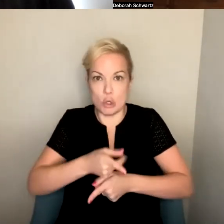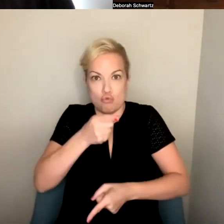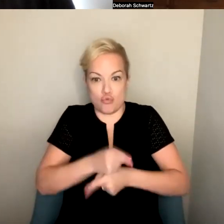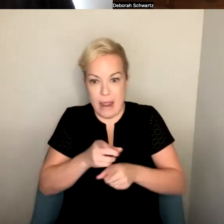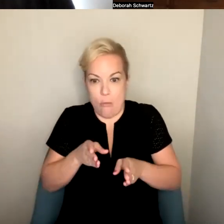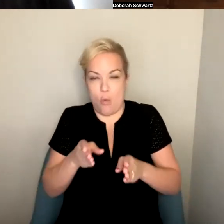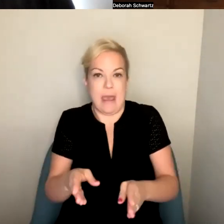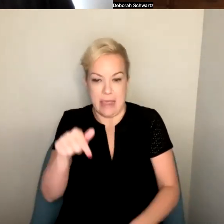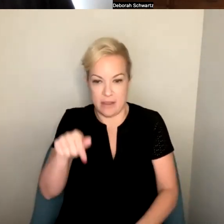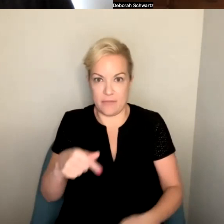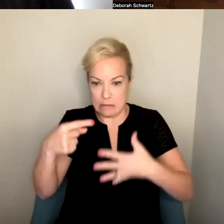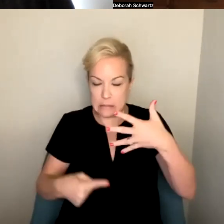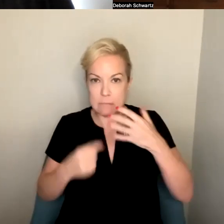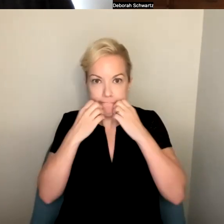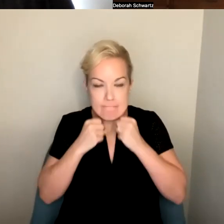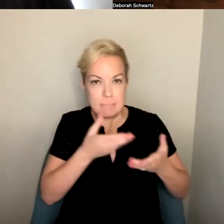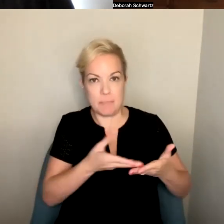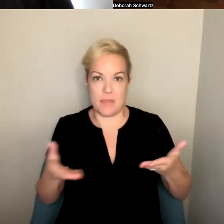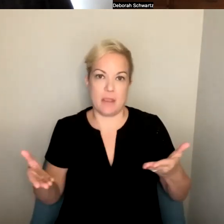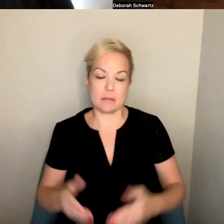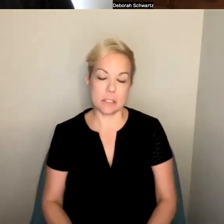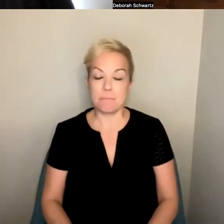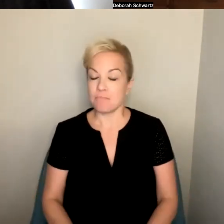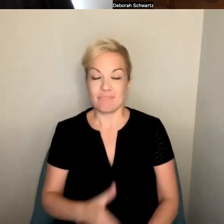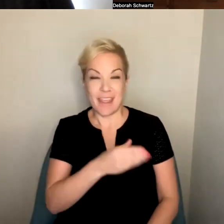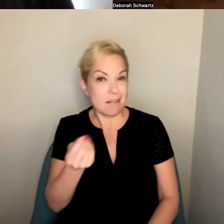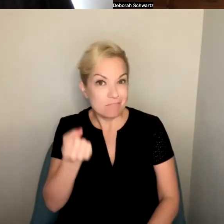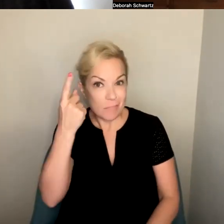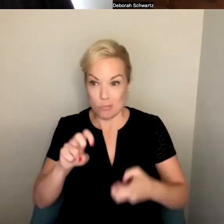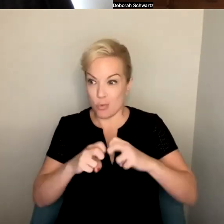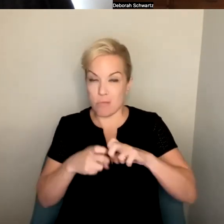cases there's still problems because in terms of the preservation some of those many of those masks